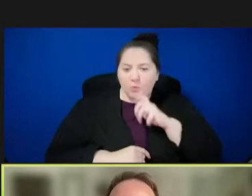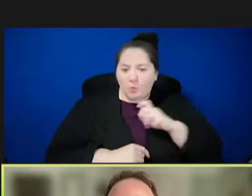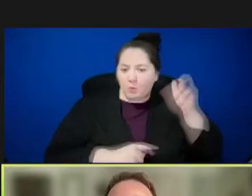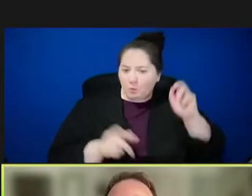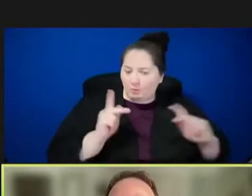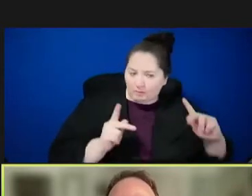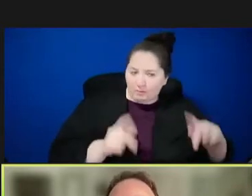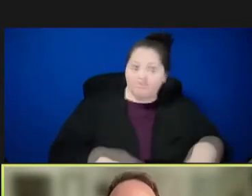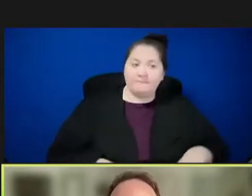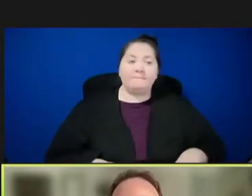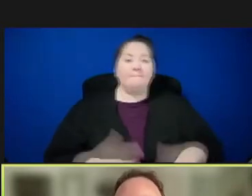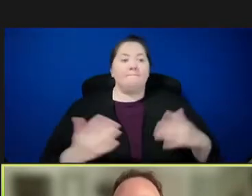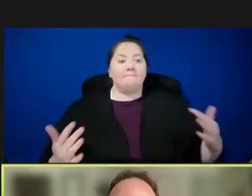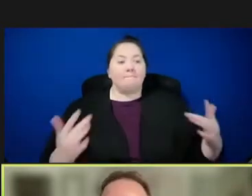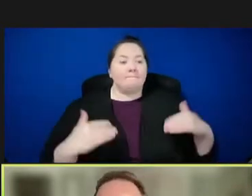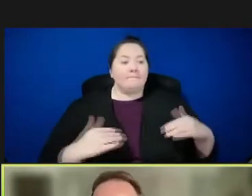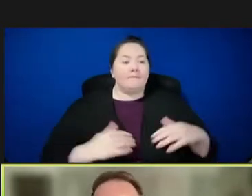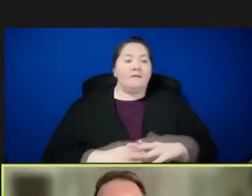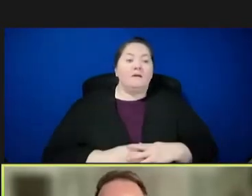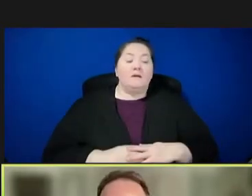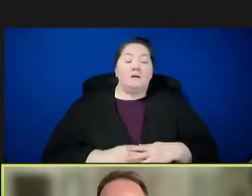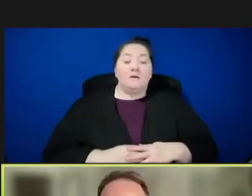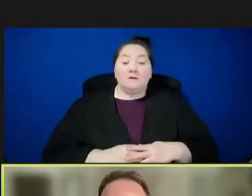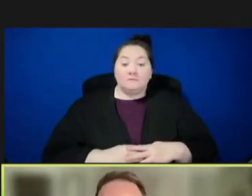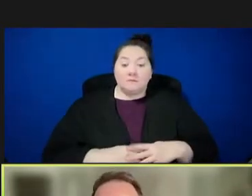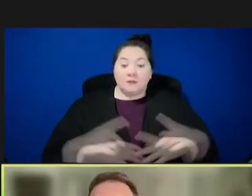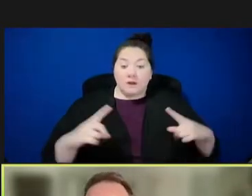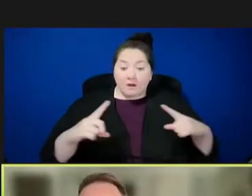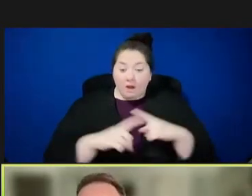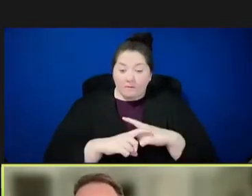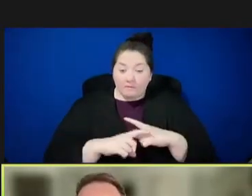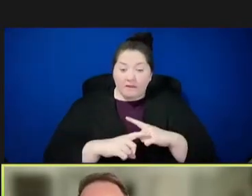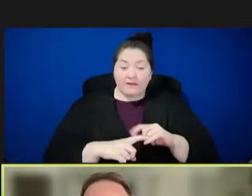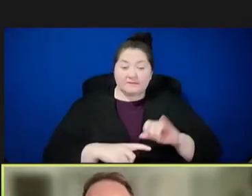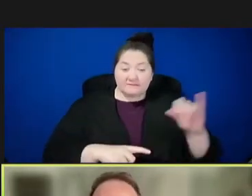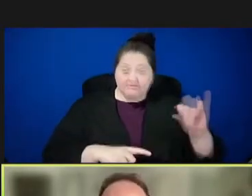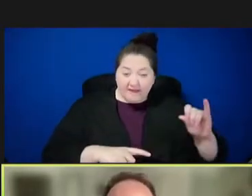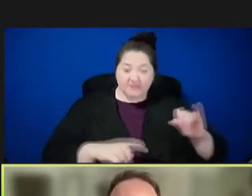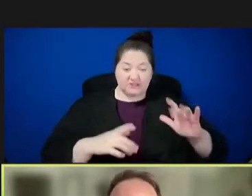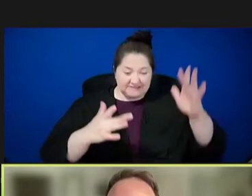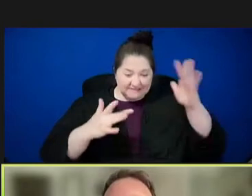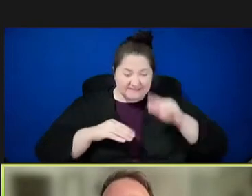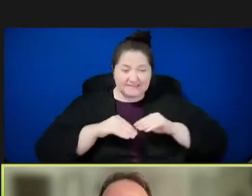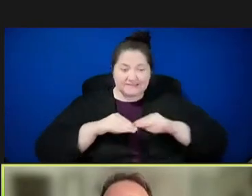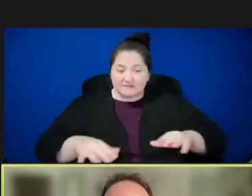major problem, particularly for complex infectious diseases as well as non-communicable diseases is